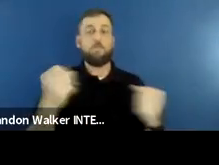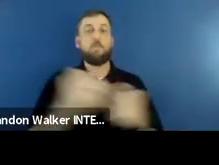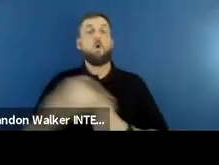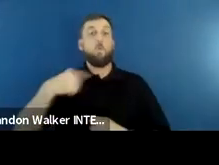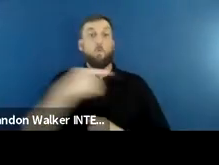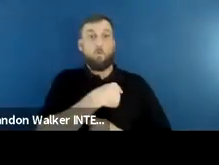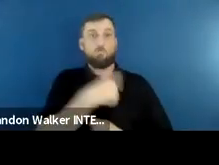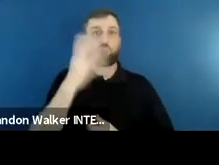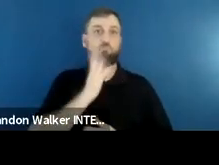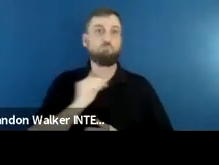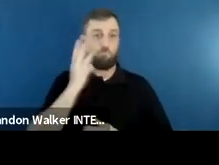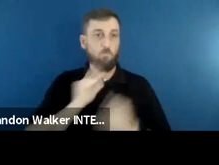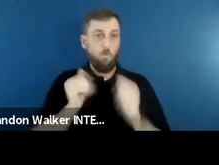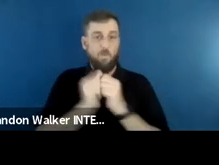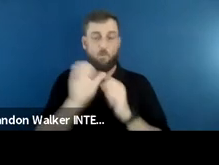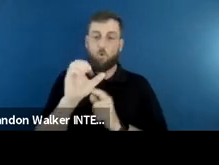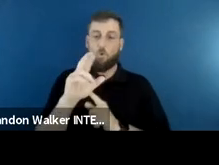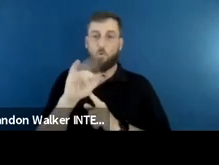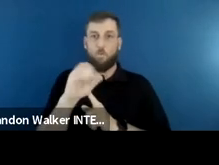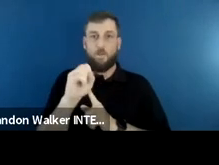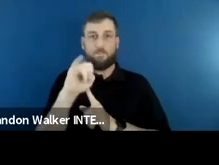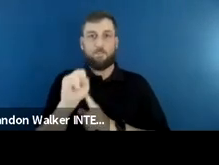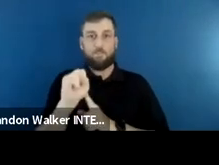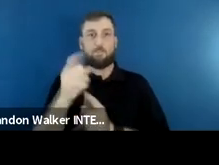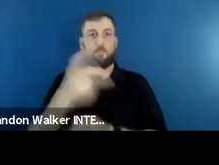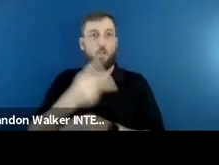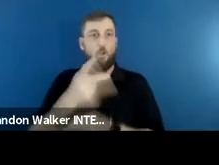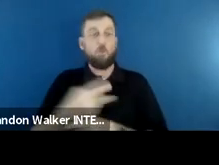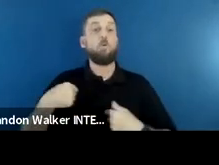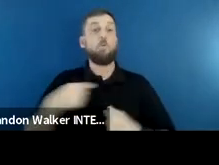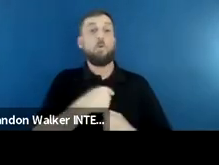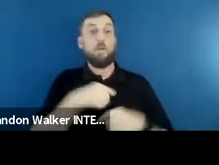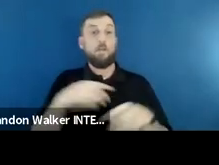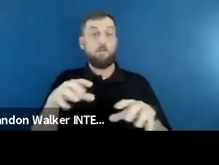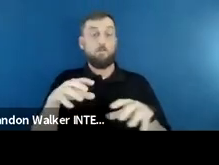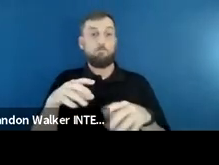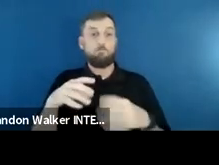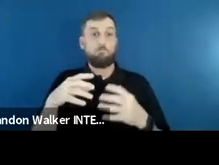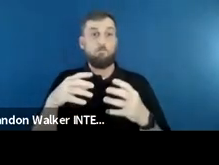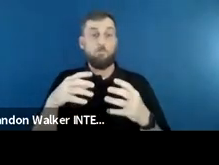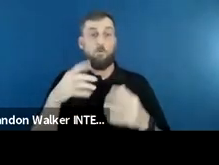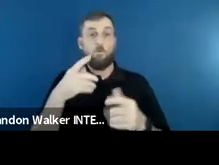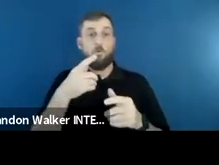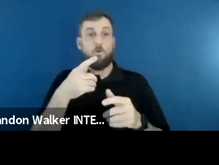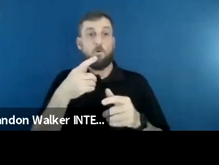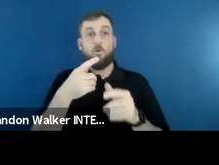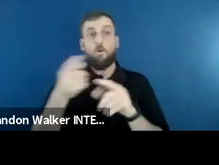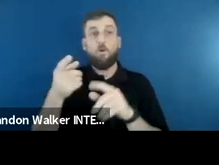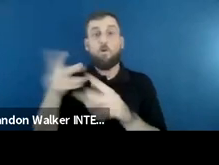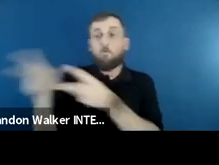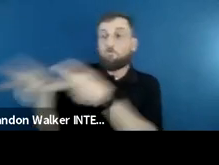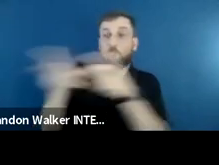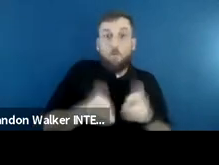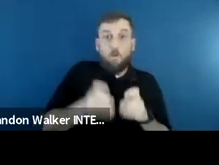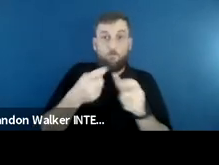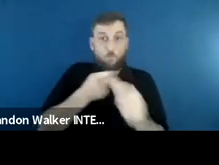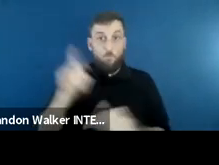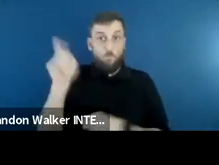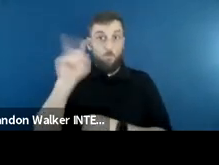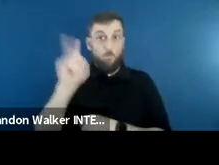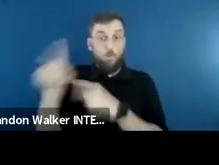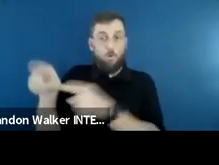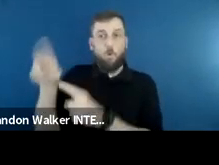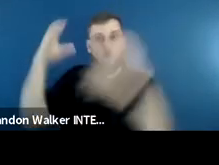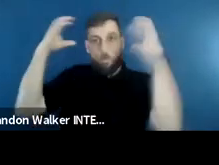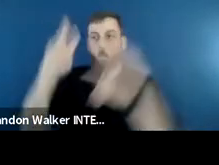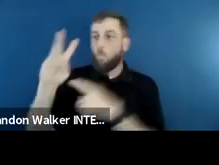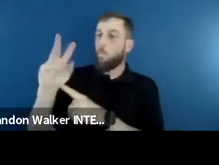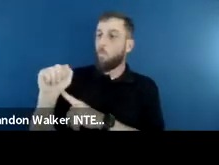And so we take a lot of Charlotte click through for me. We take a lot of our, our practices from from Walt Disney and and what Disney said very well that whatever you do, you do it well.